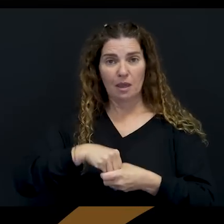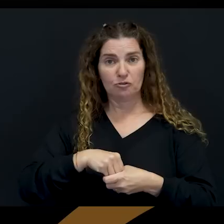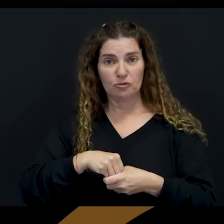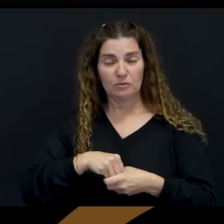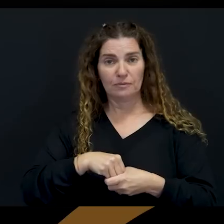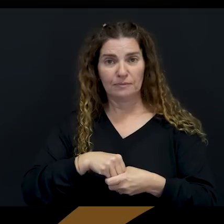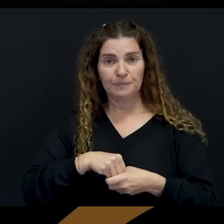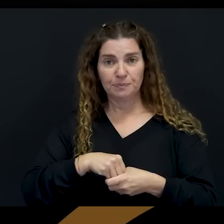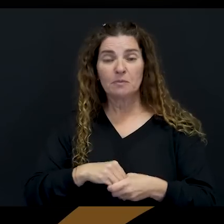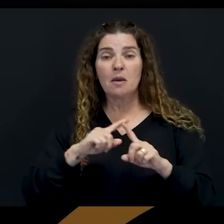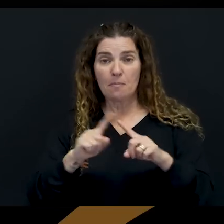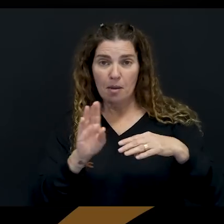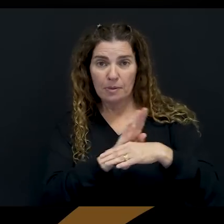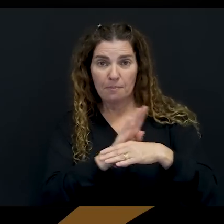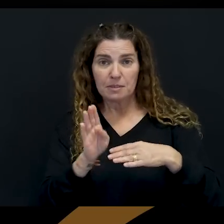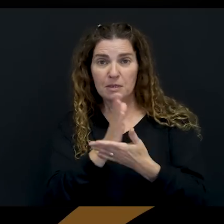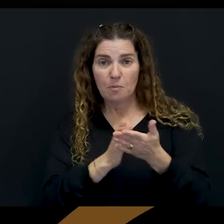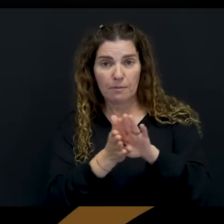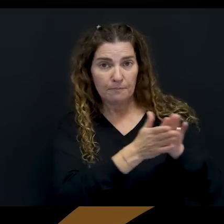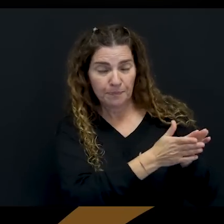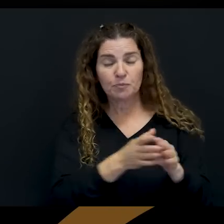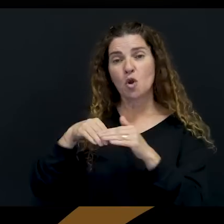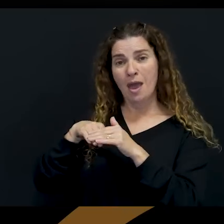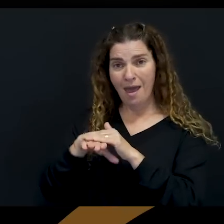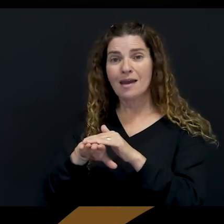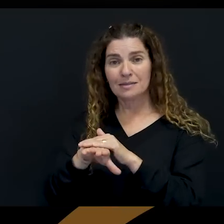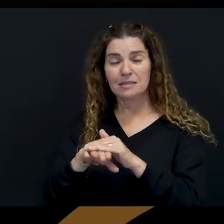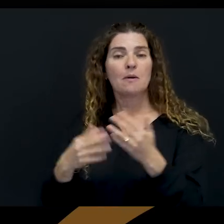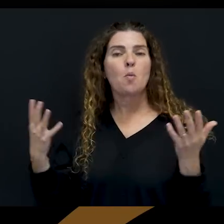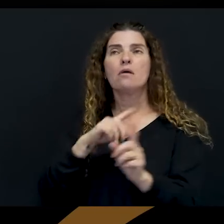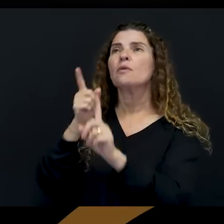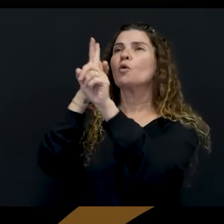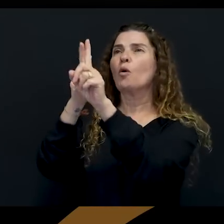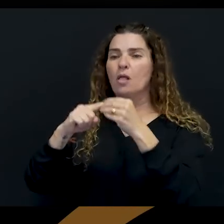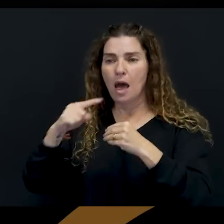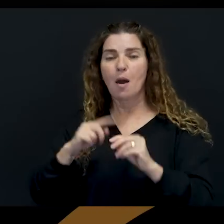But beyond the compelling business case, accessibility is fundamentally about people,